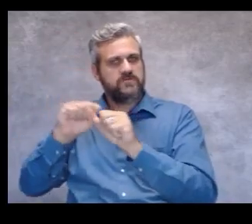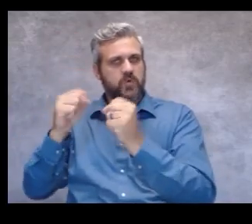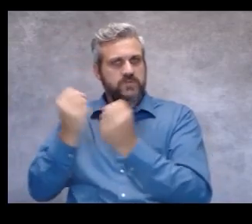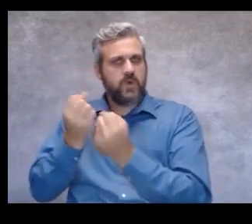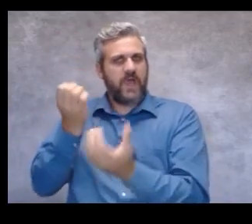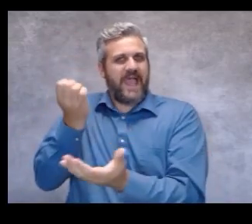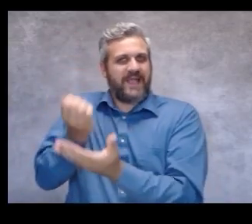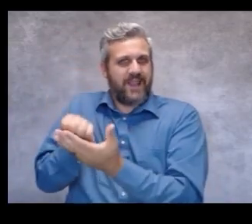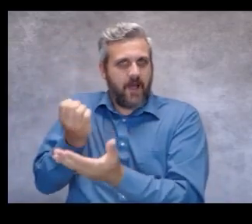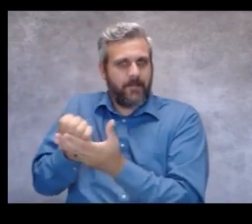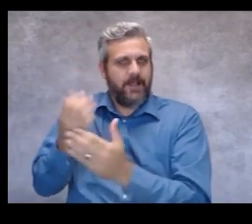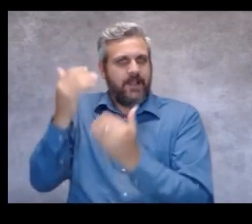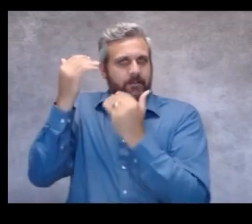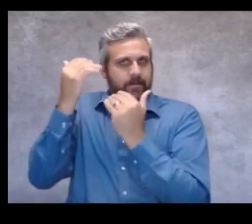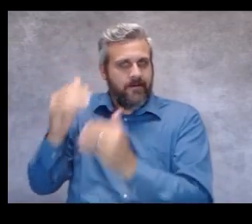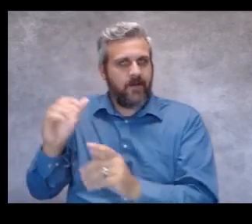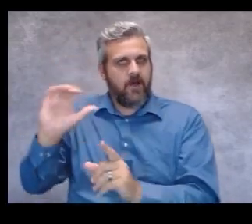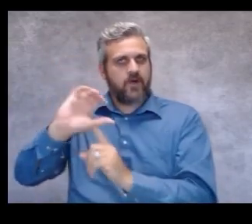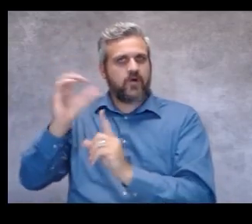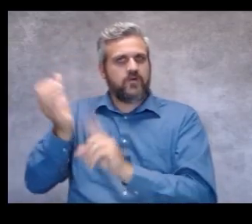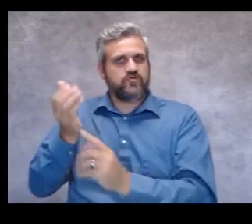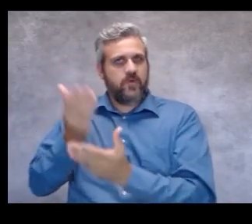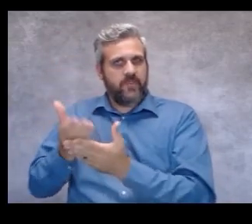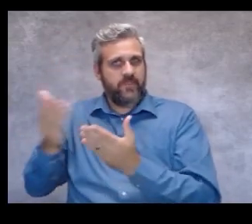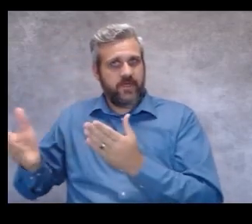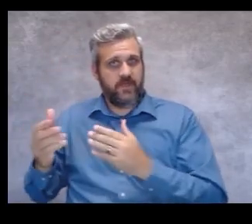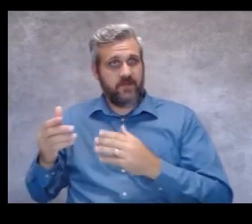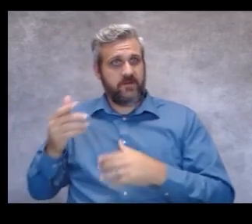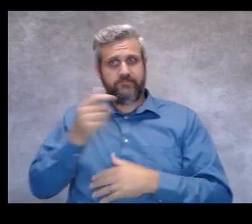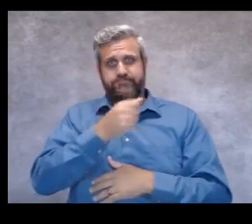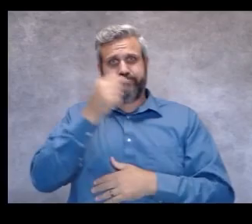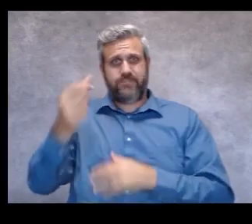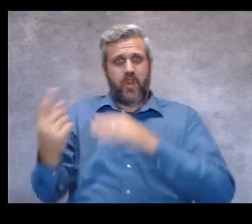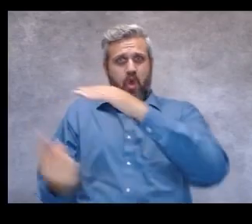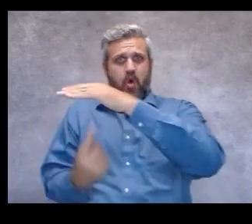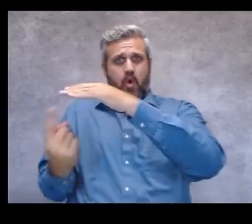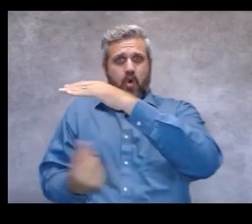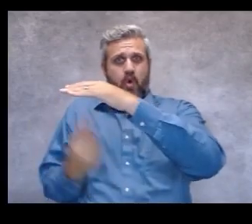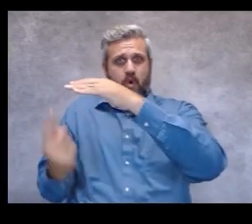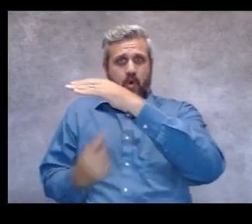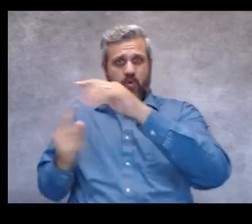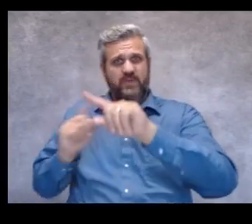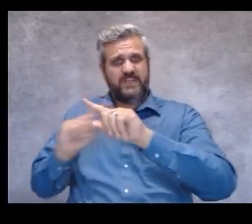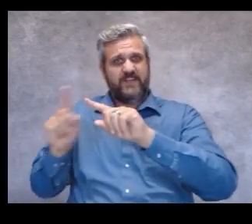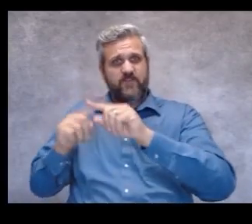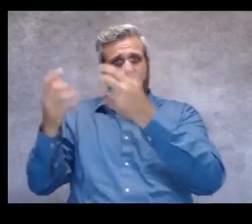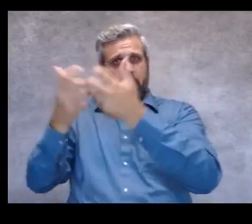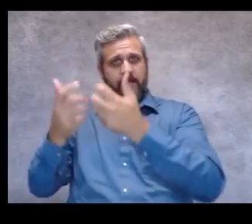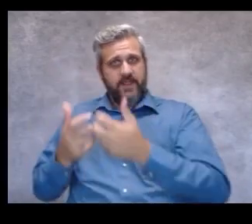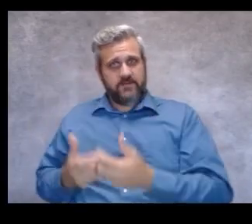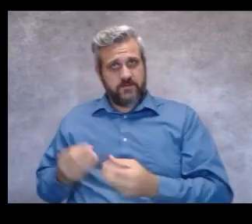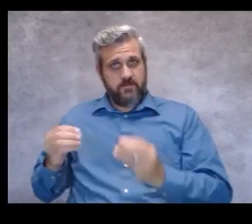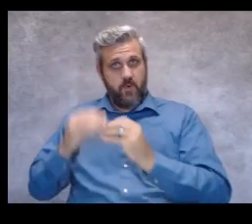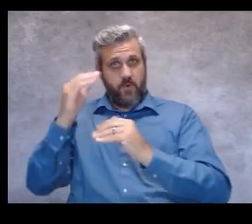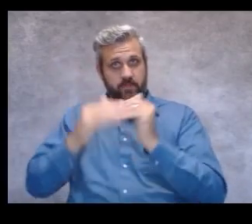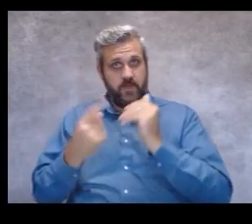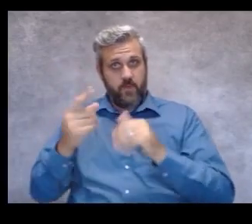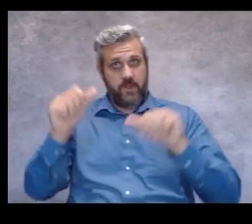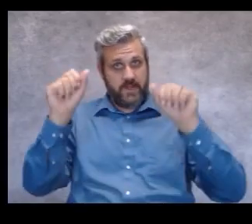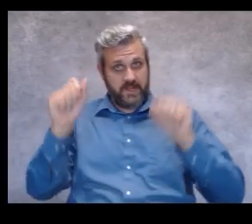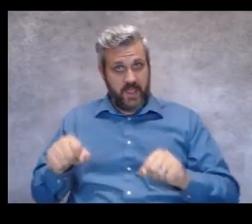cultural factors, geographic isolation, or various combinations of these factors